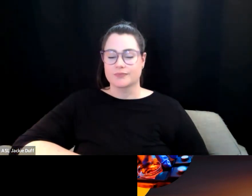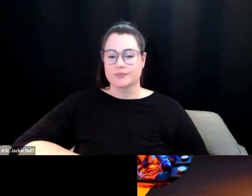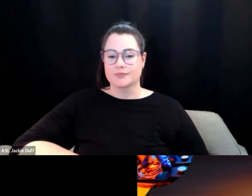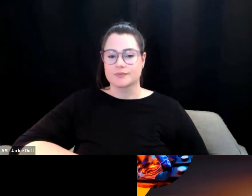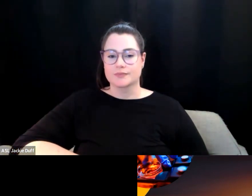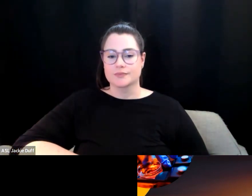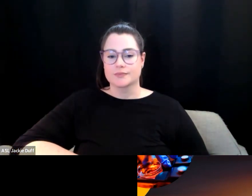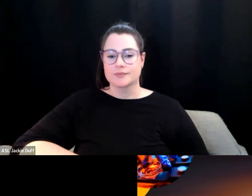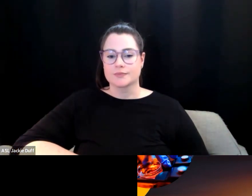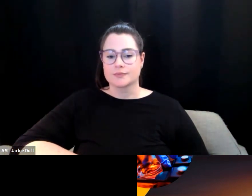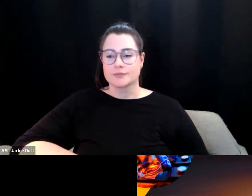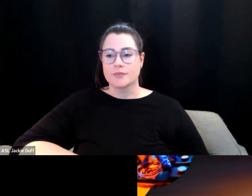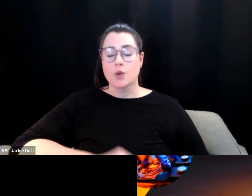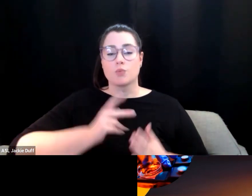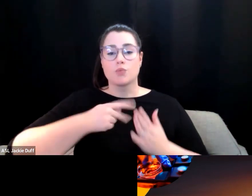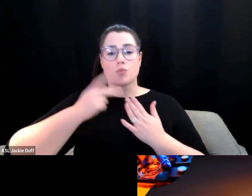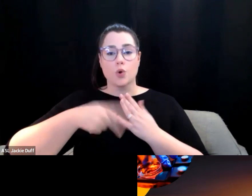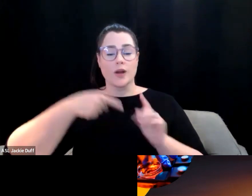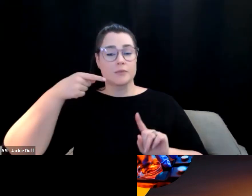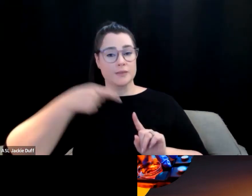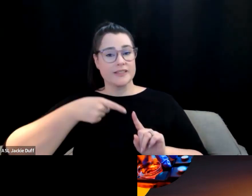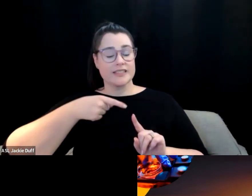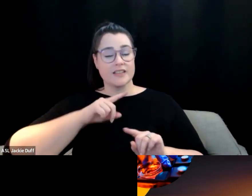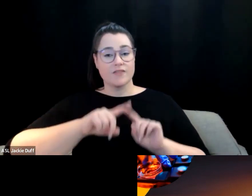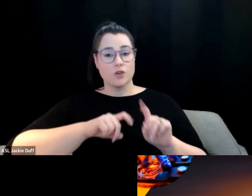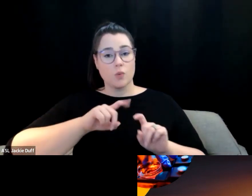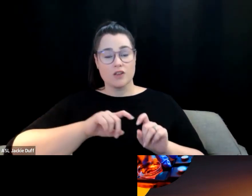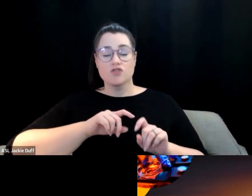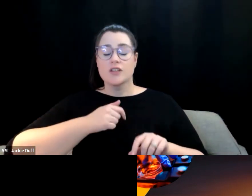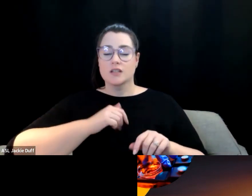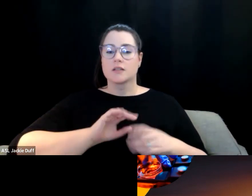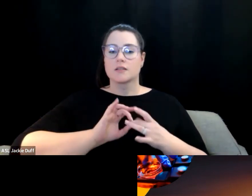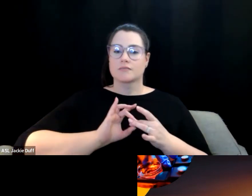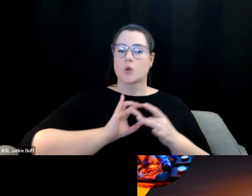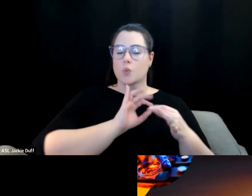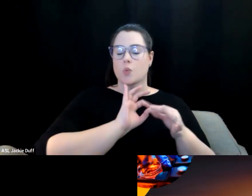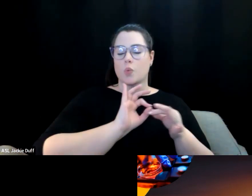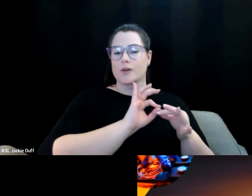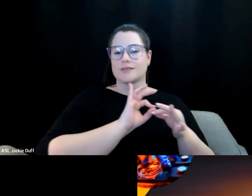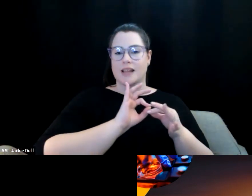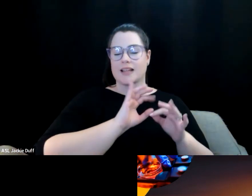We'll take the program-specific questions to the CAREER Coordinating Committee and send the responses to everyone registered for this session